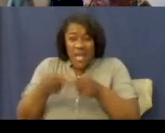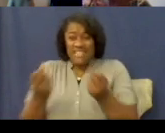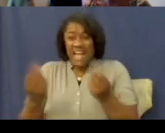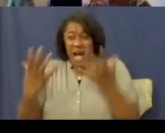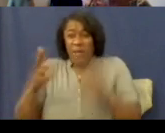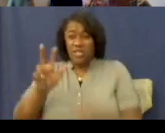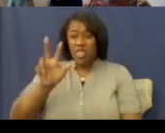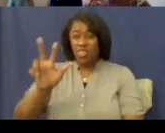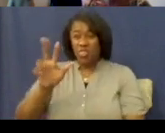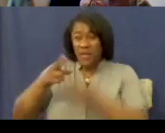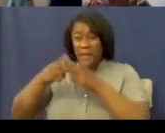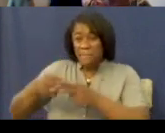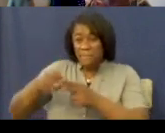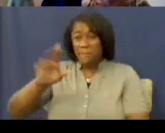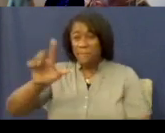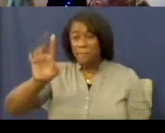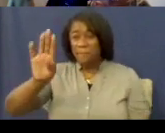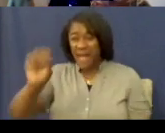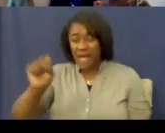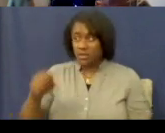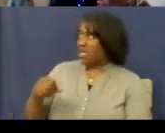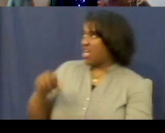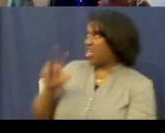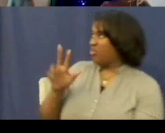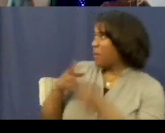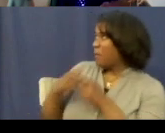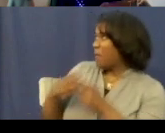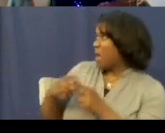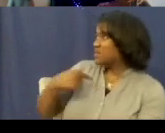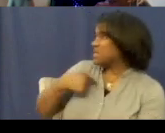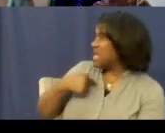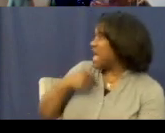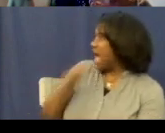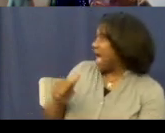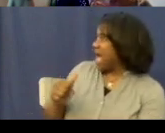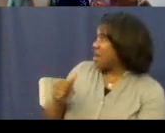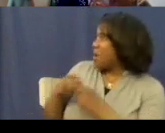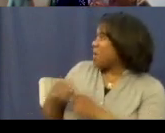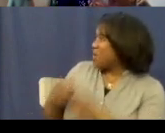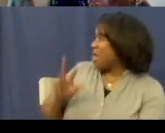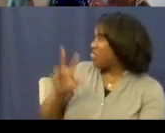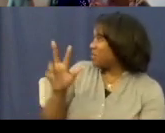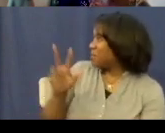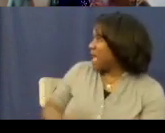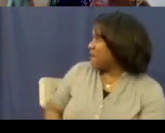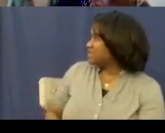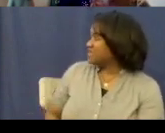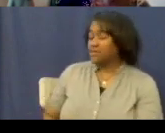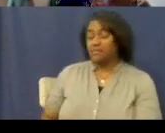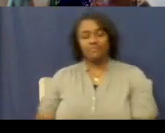My whole body doesn't weigh three pounds! Nina Schor: Well, Queenie, this is the human brain.